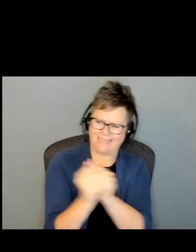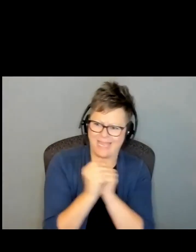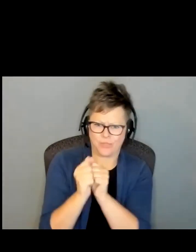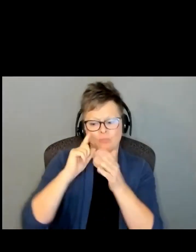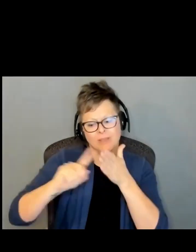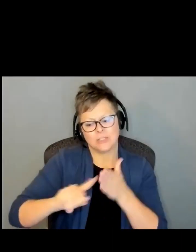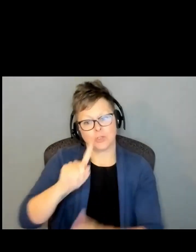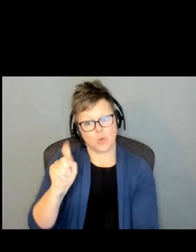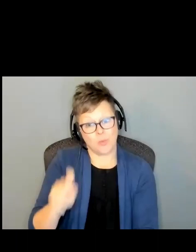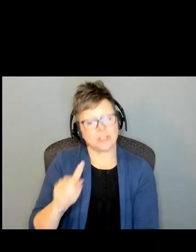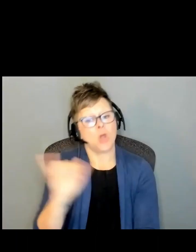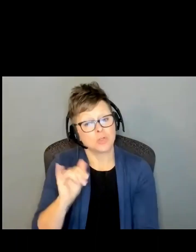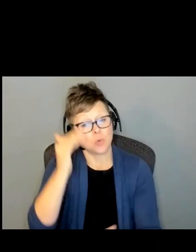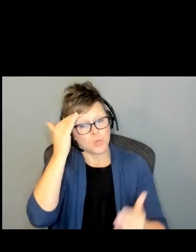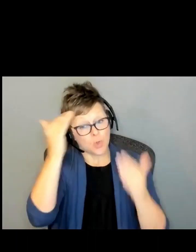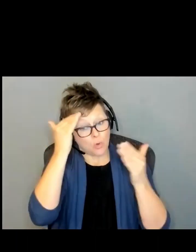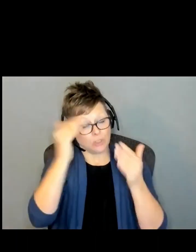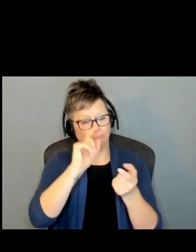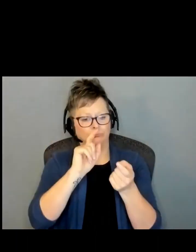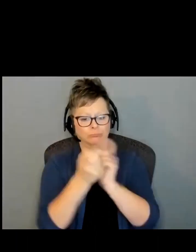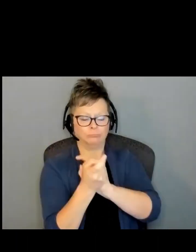translation tools.